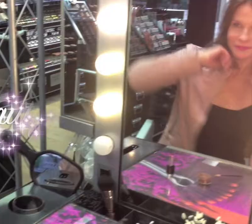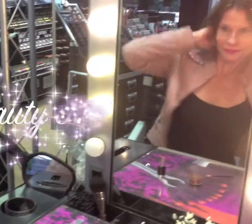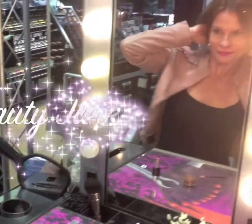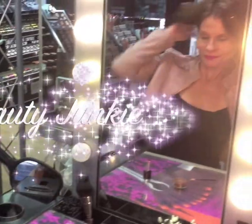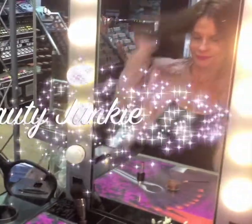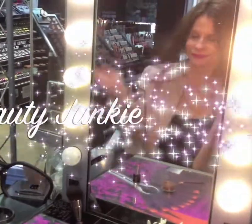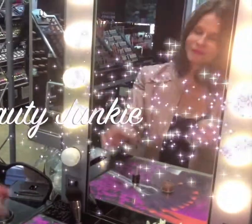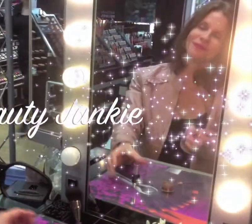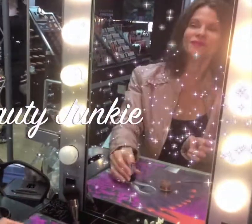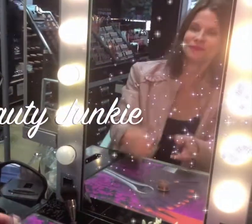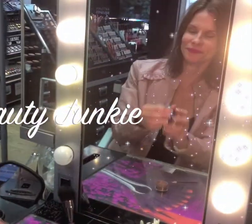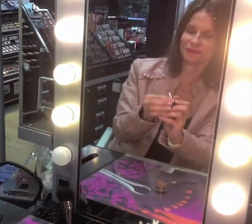Beauty